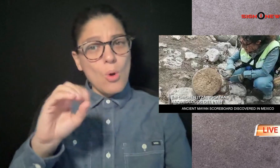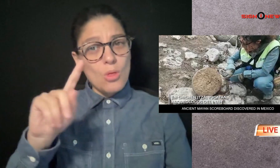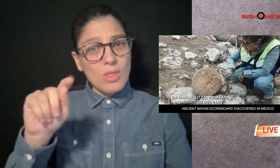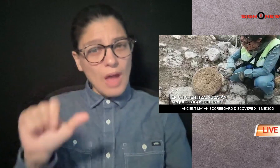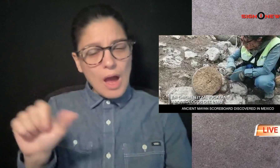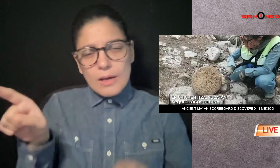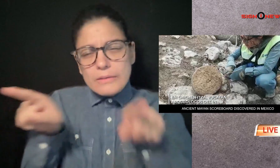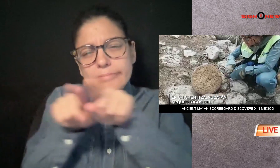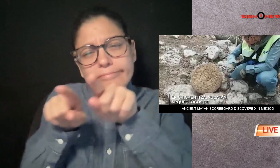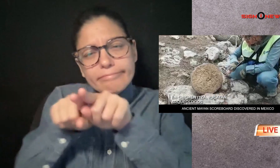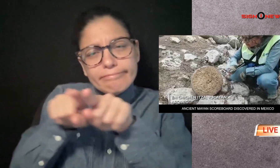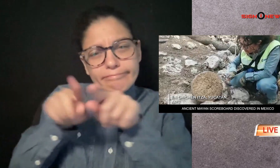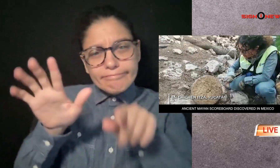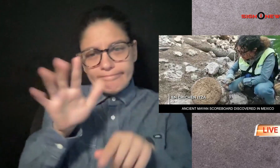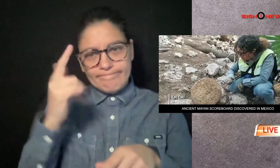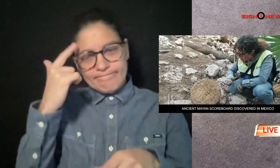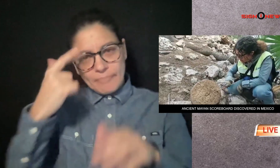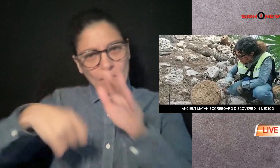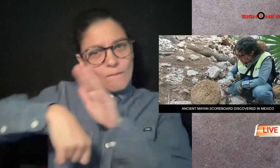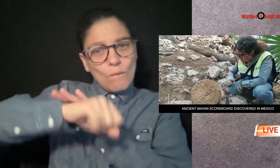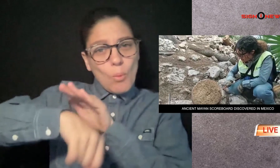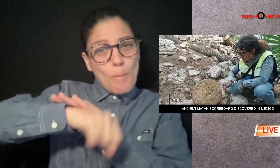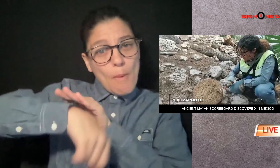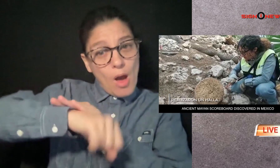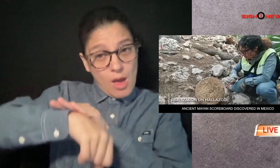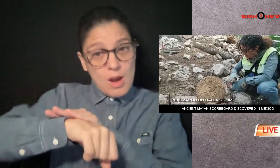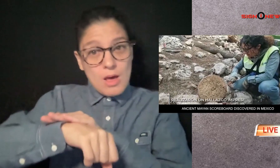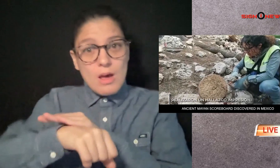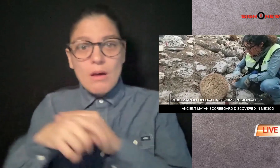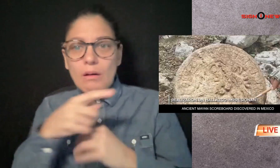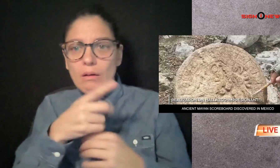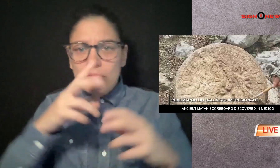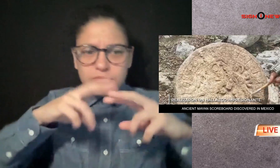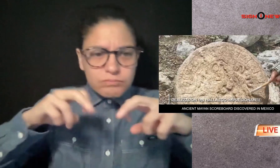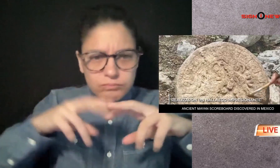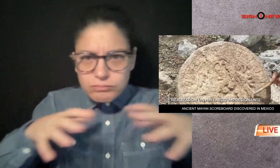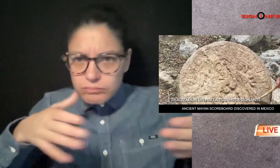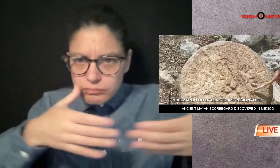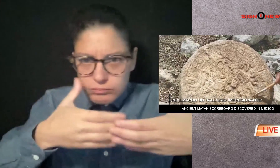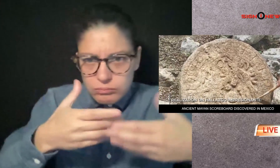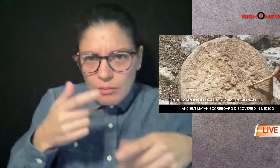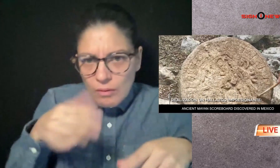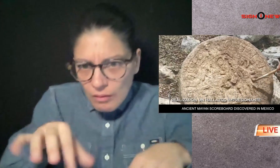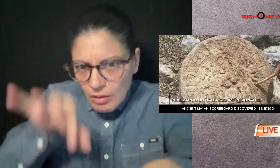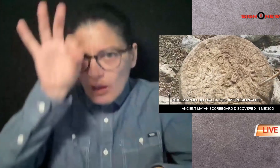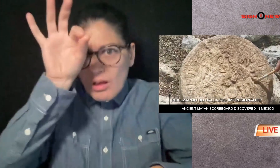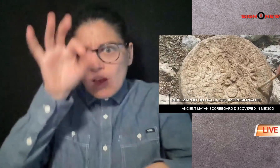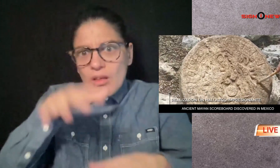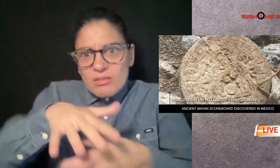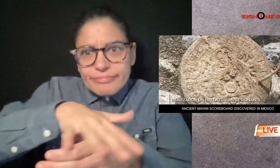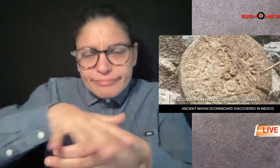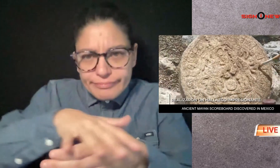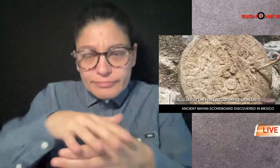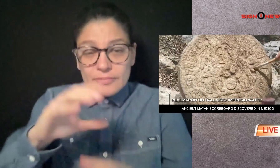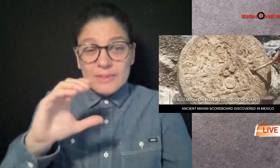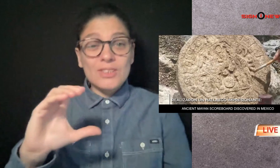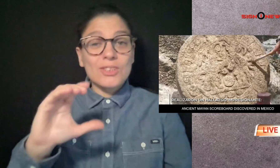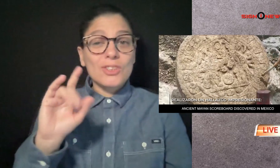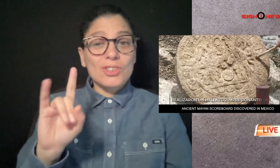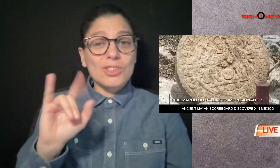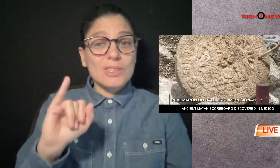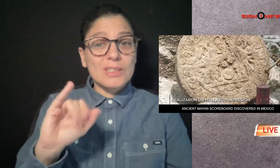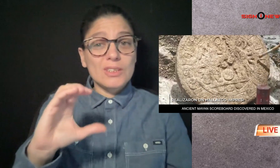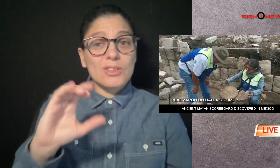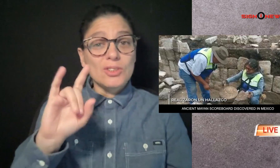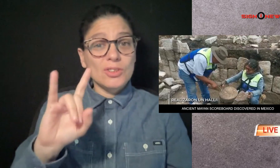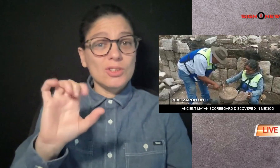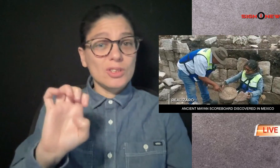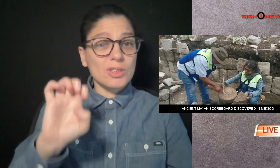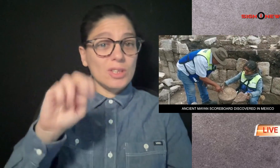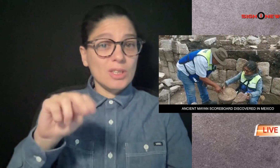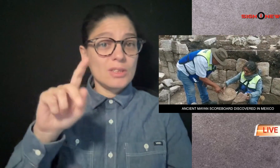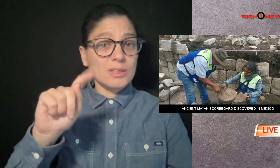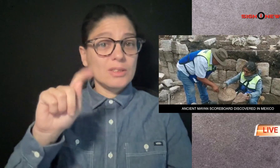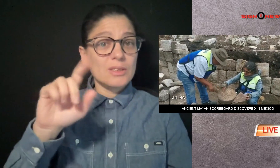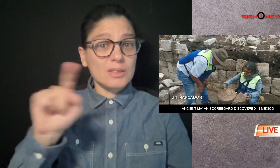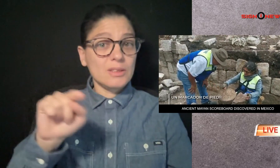soccer archaeologists unearthed it at the famous